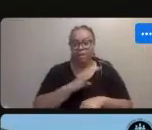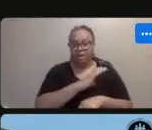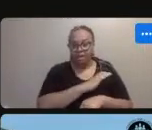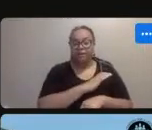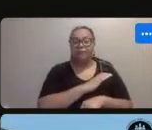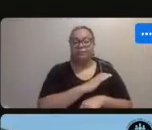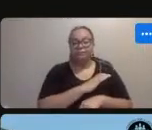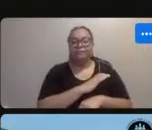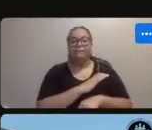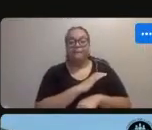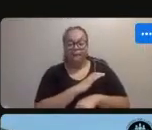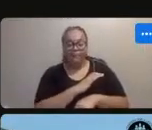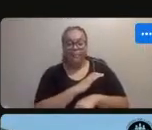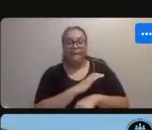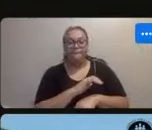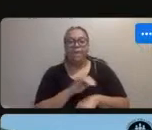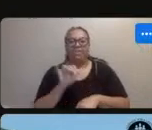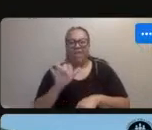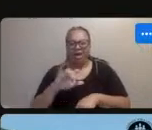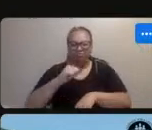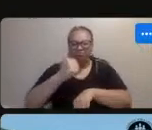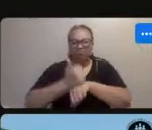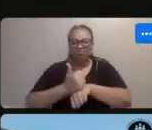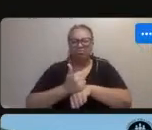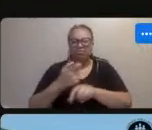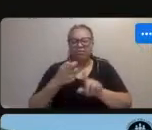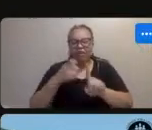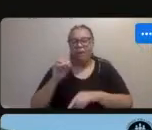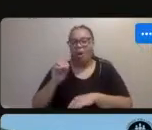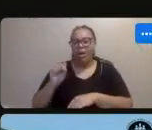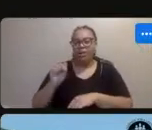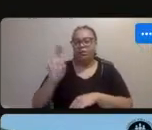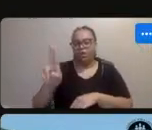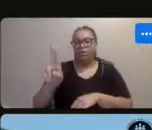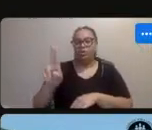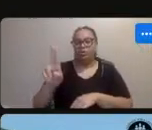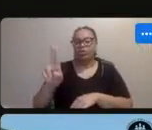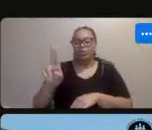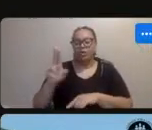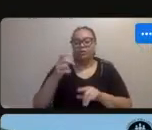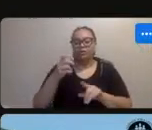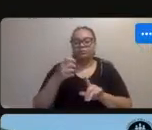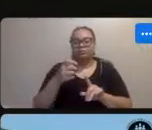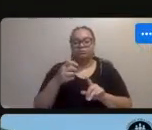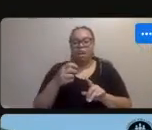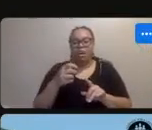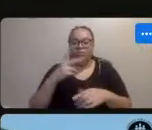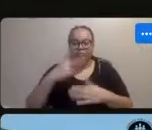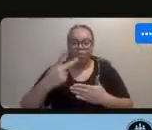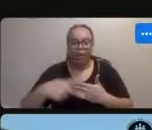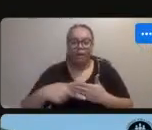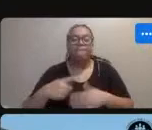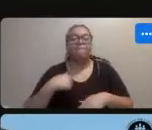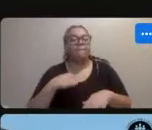SCHOOL ADVISORY COMMITTEE WHEN